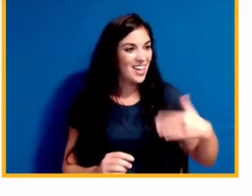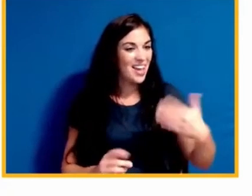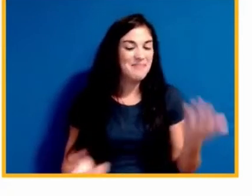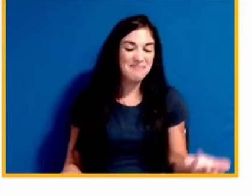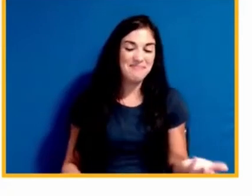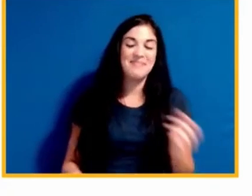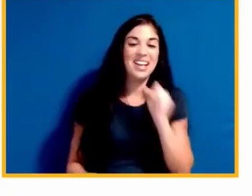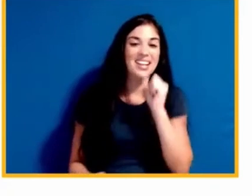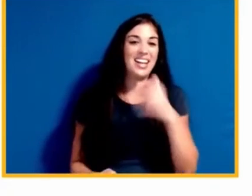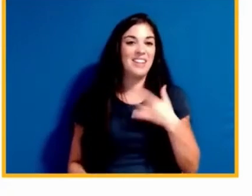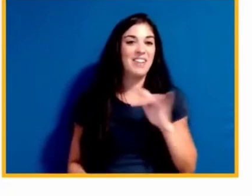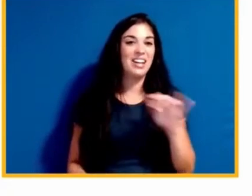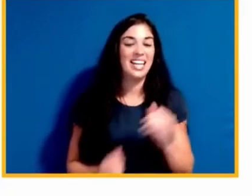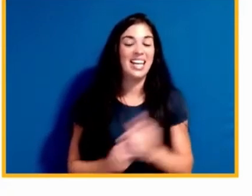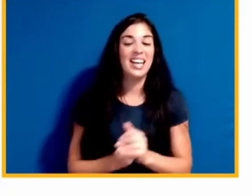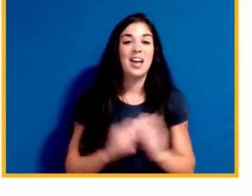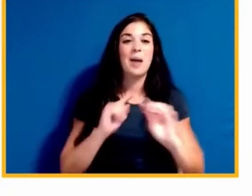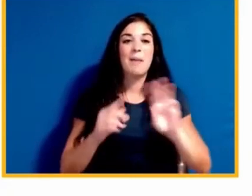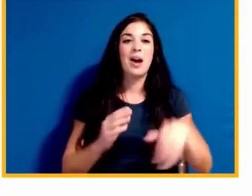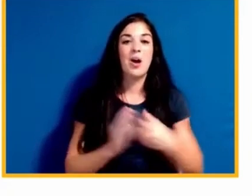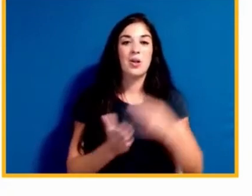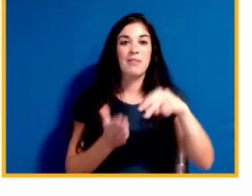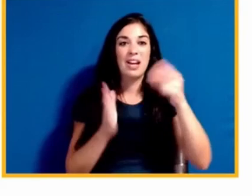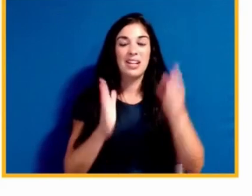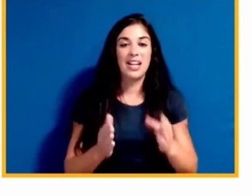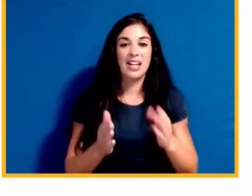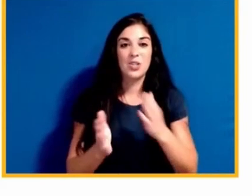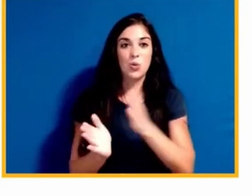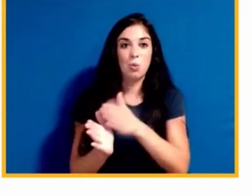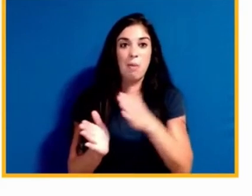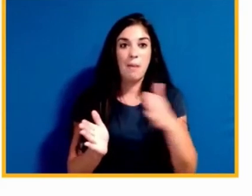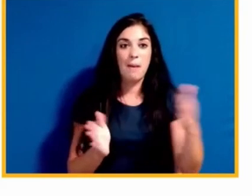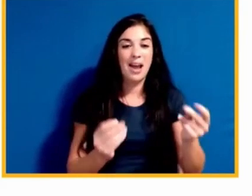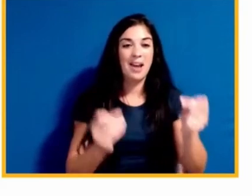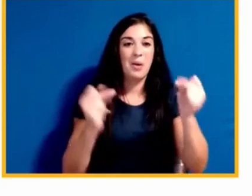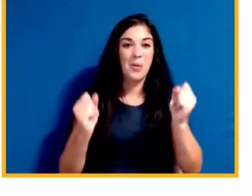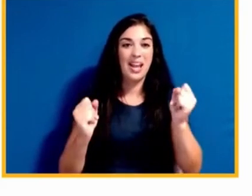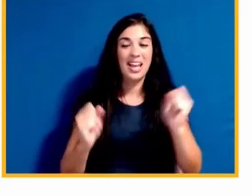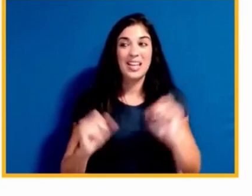But apparently we've gone through all of our dances that quickly and you know I hope that everyone out there